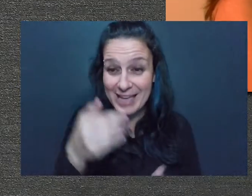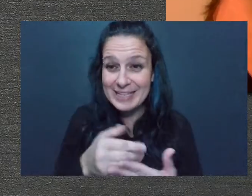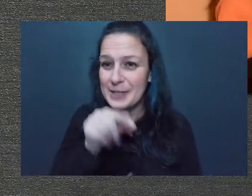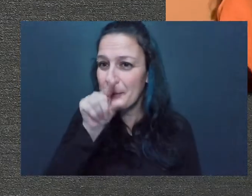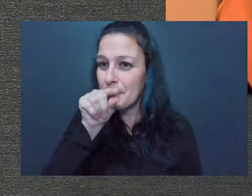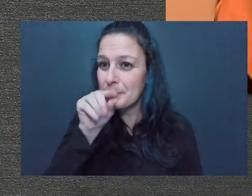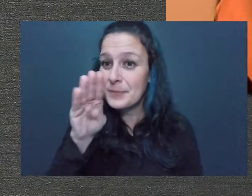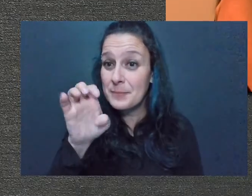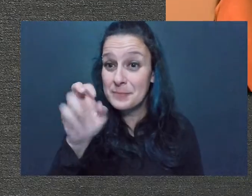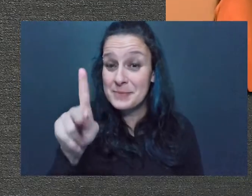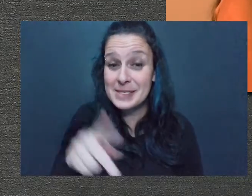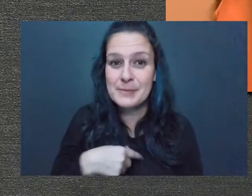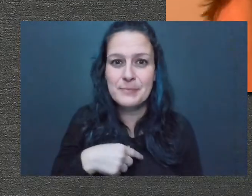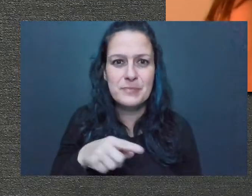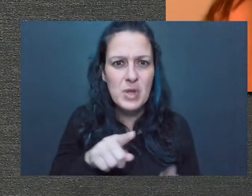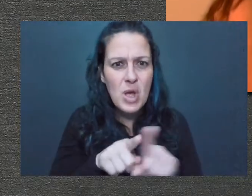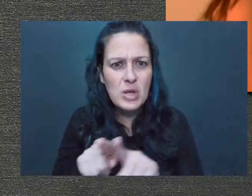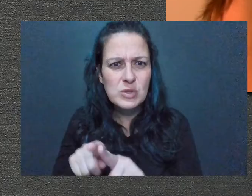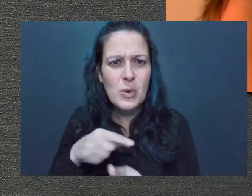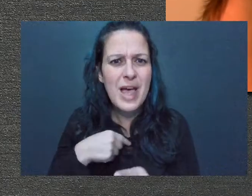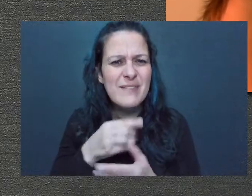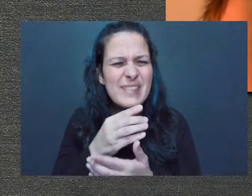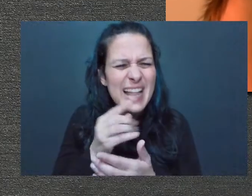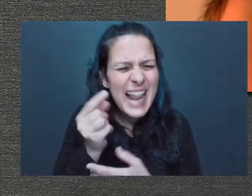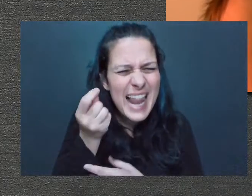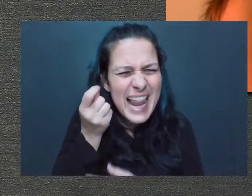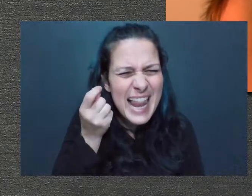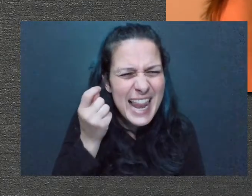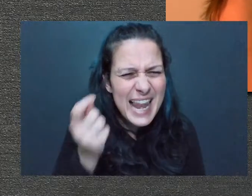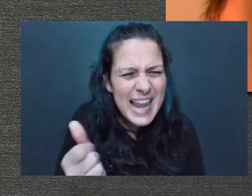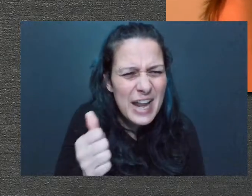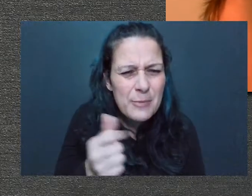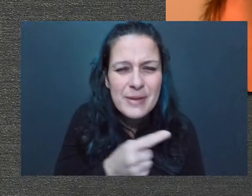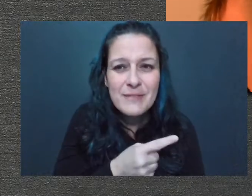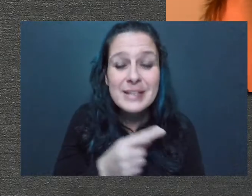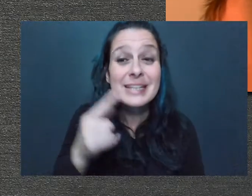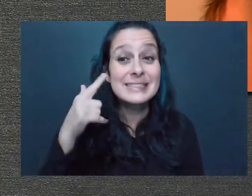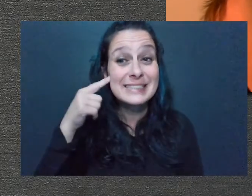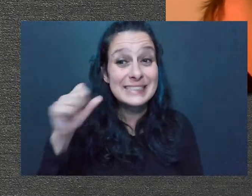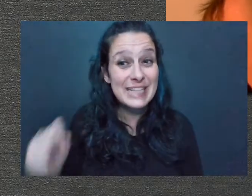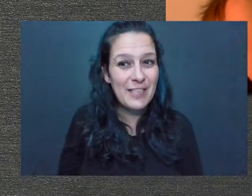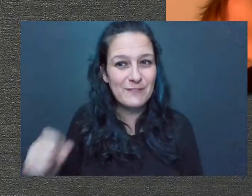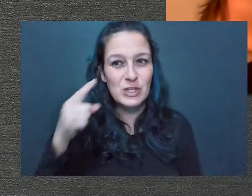And you know, there's some black and there's a little bit of. [Communication Device] Silver,